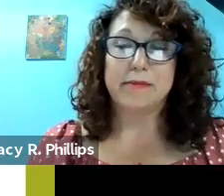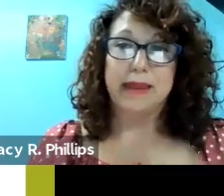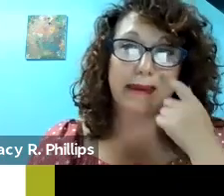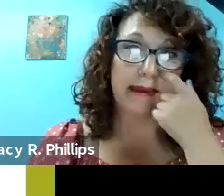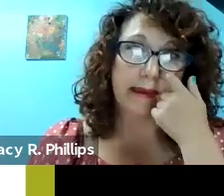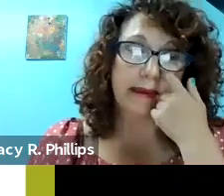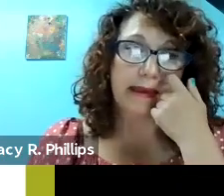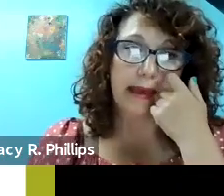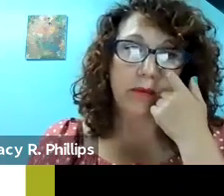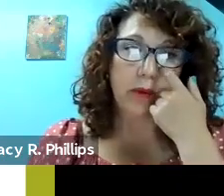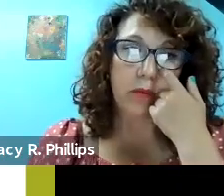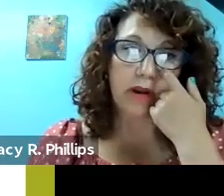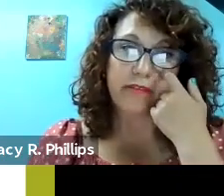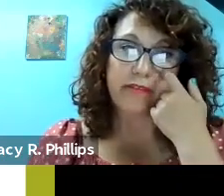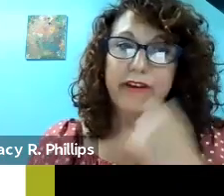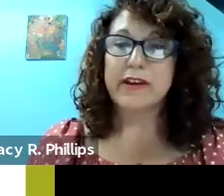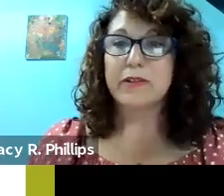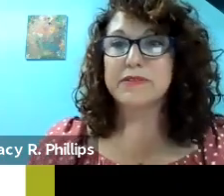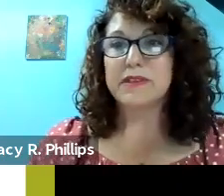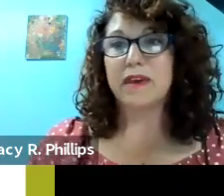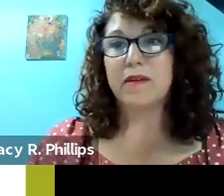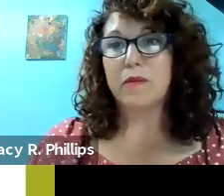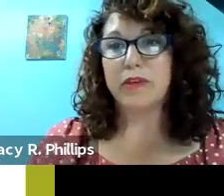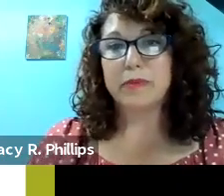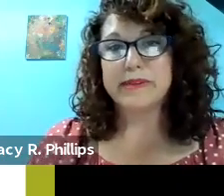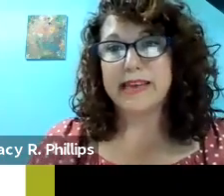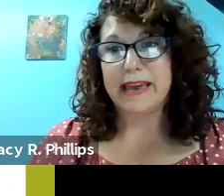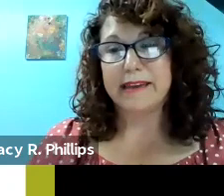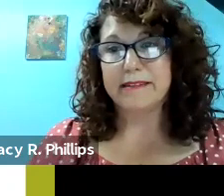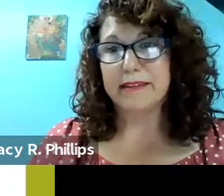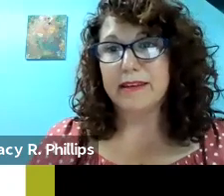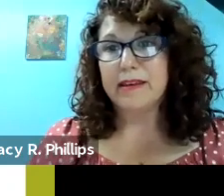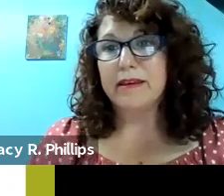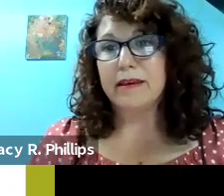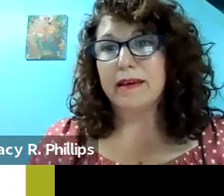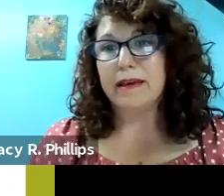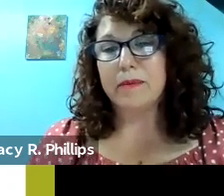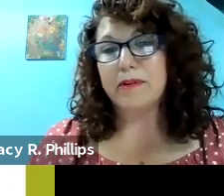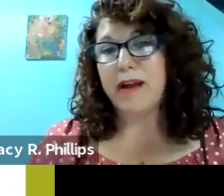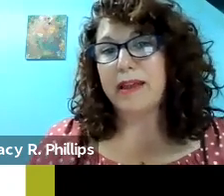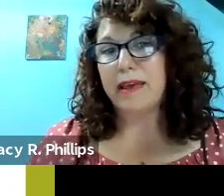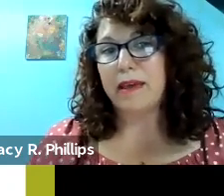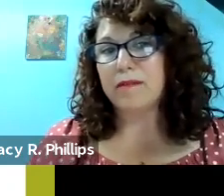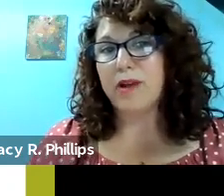Committee. And we work very closely with potamkin providing